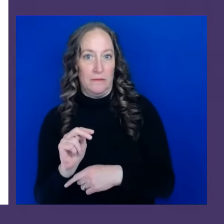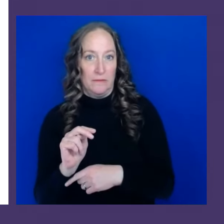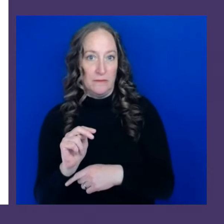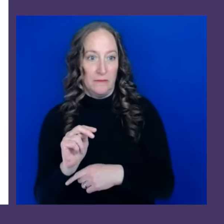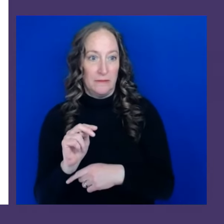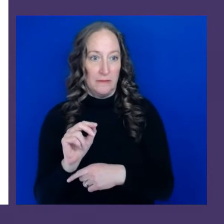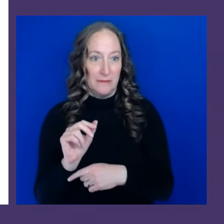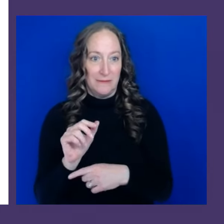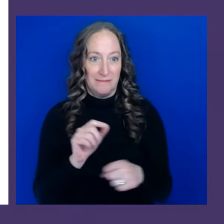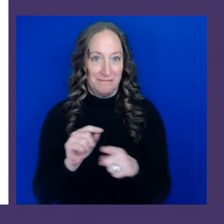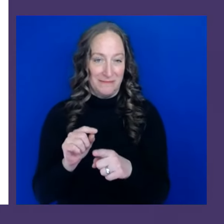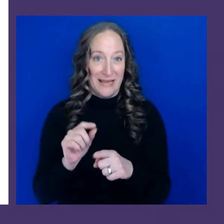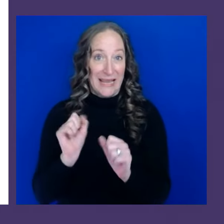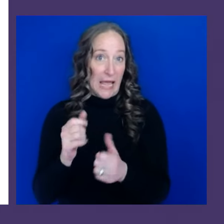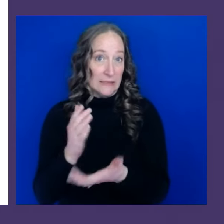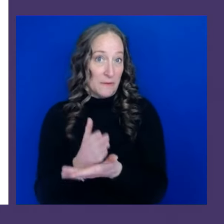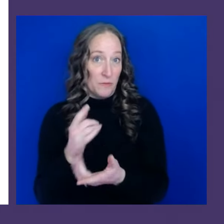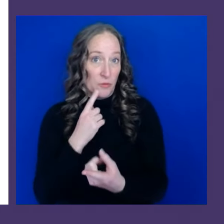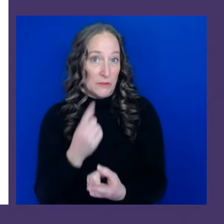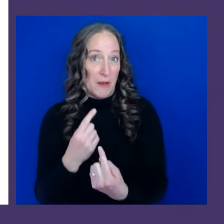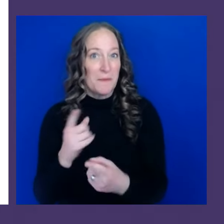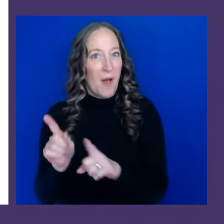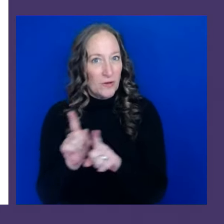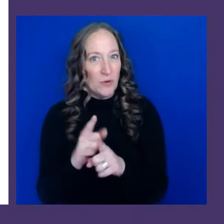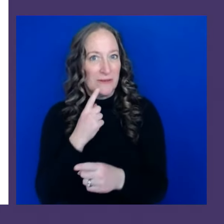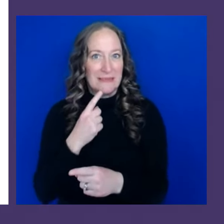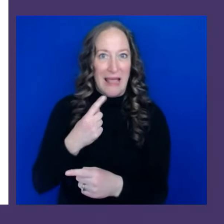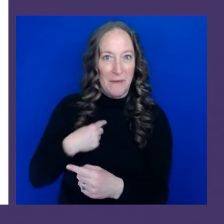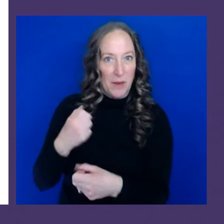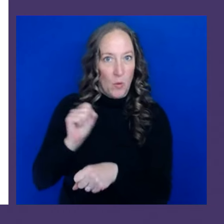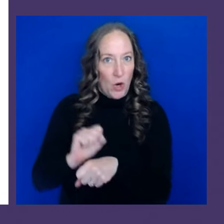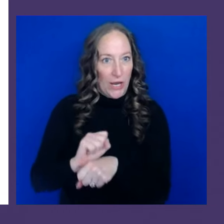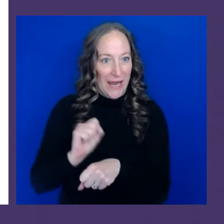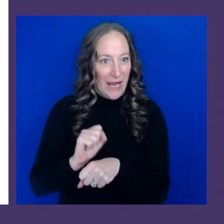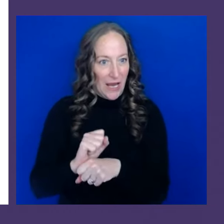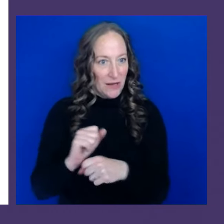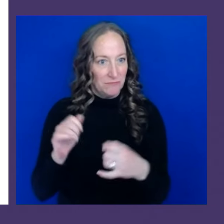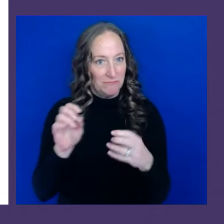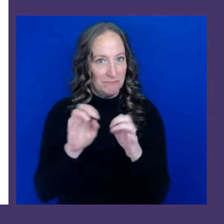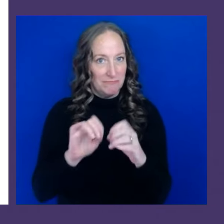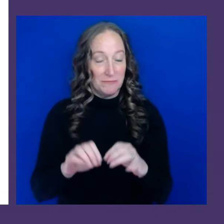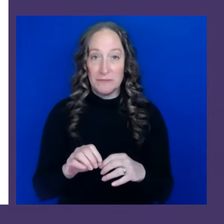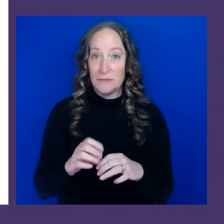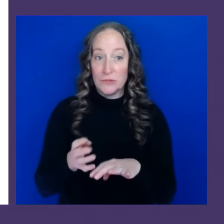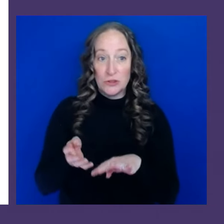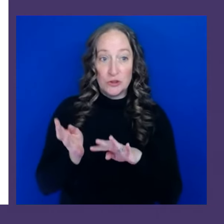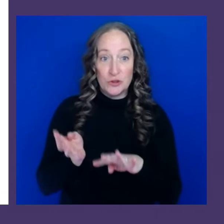It's also telling me that it's working on it. Working on this. The answer is streaming. Every five seconds, as a screen reader user,